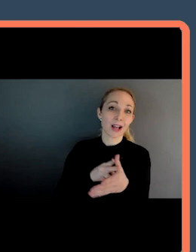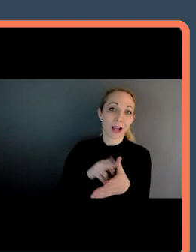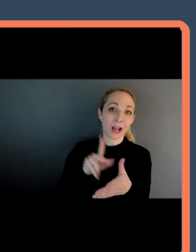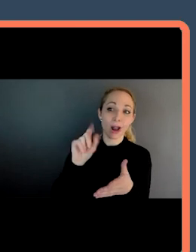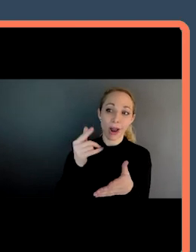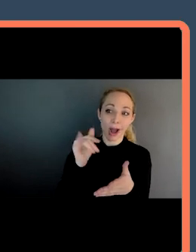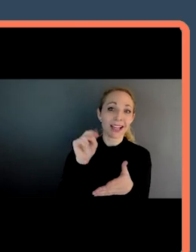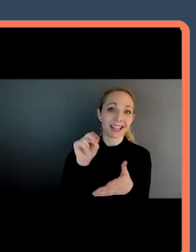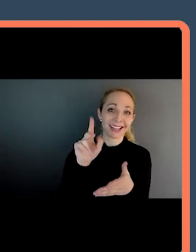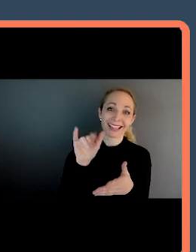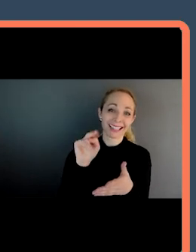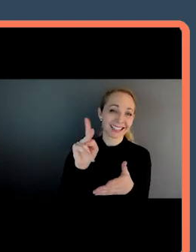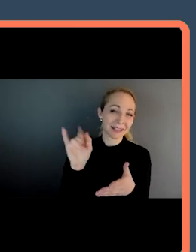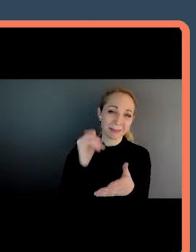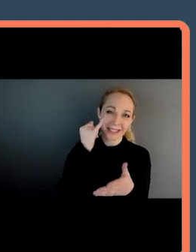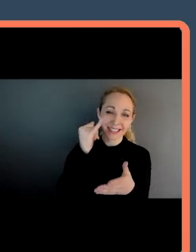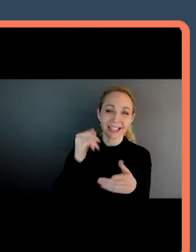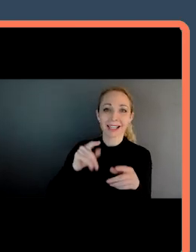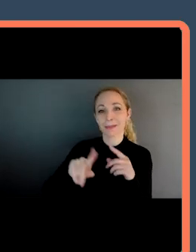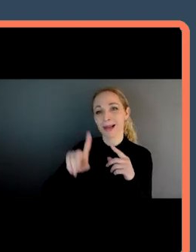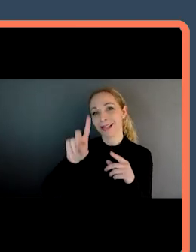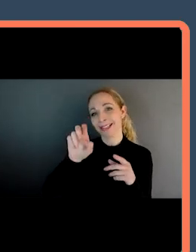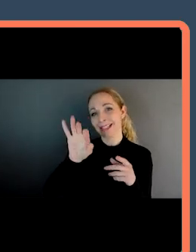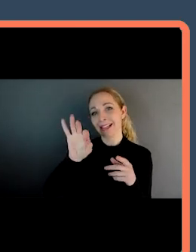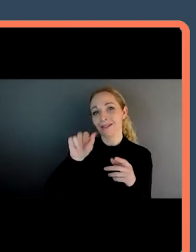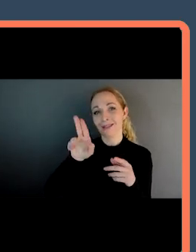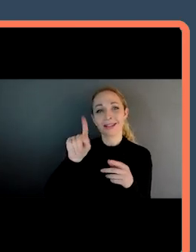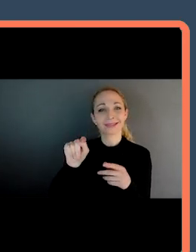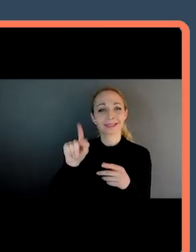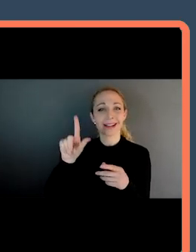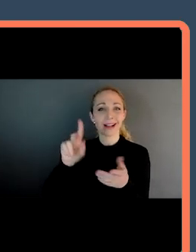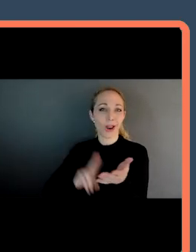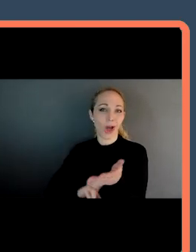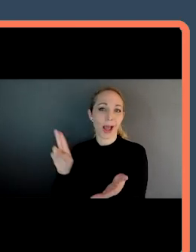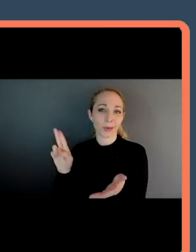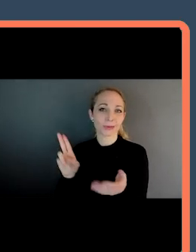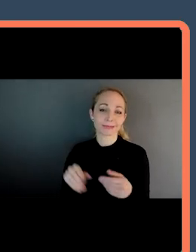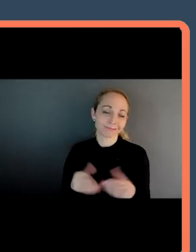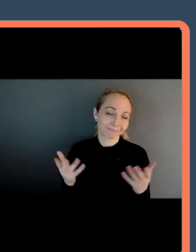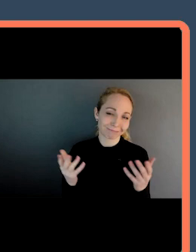AS THE LOG-IN LINK, JUST THEY DEFAULT LOG-OUT ONE. NOW.